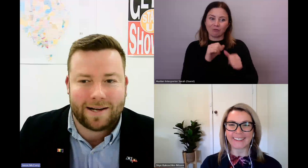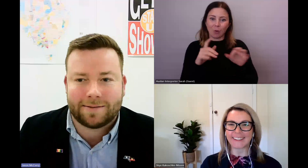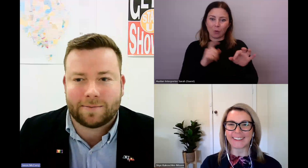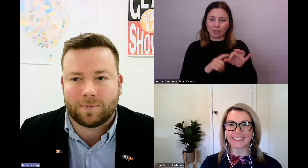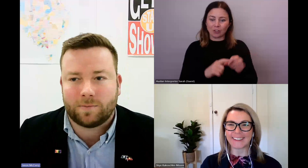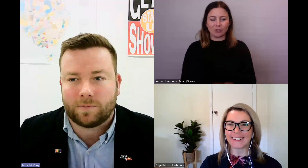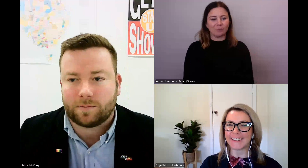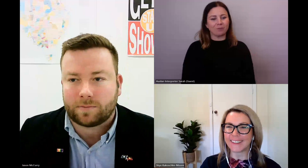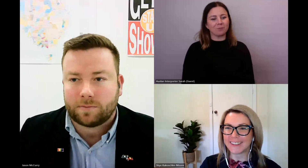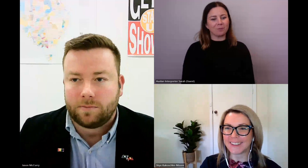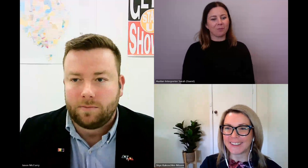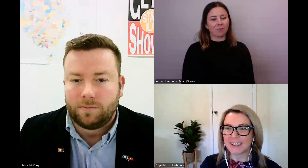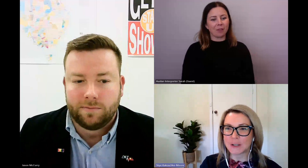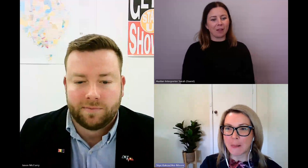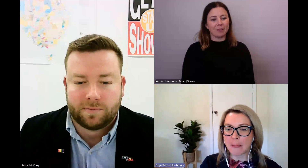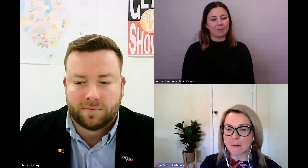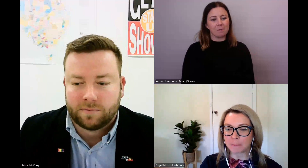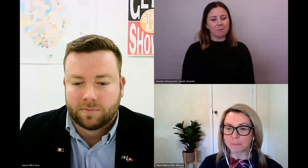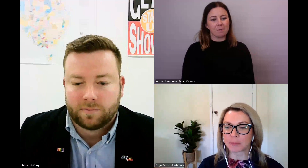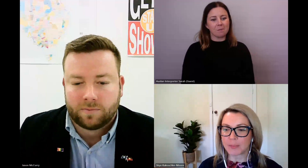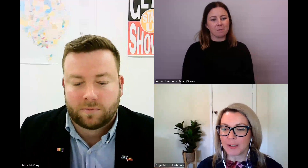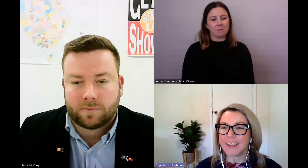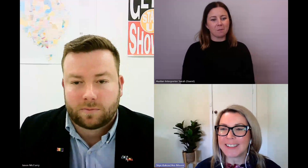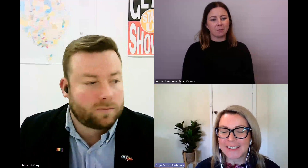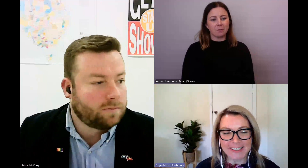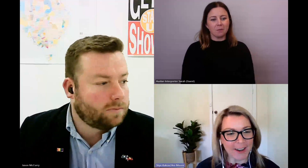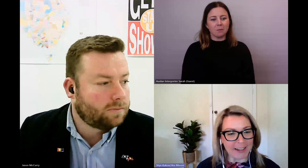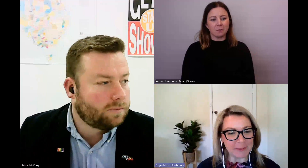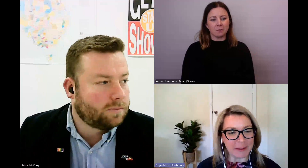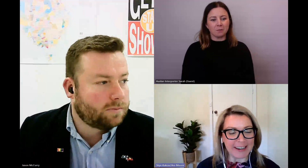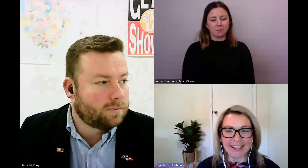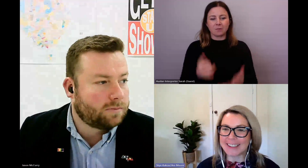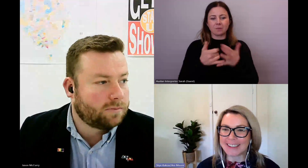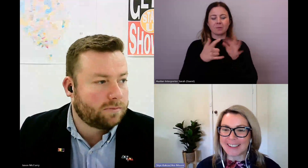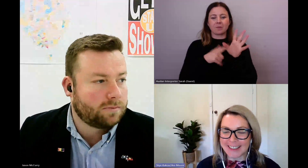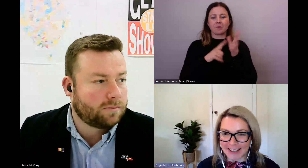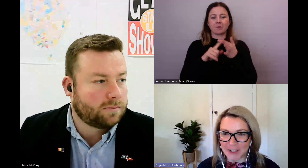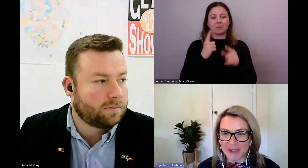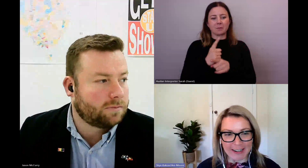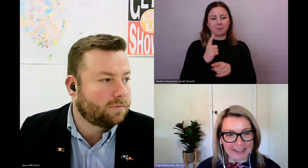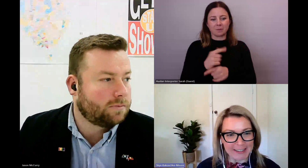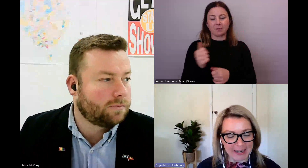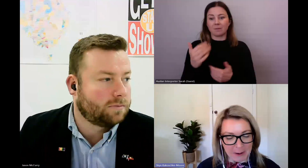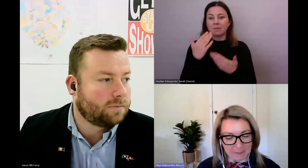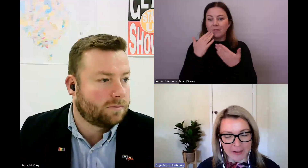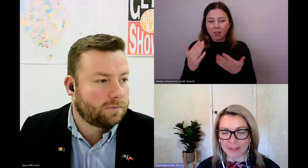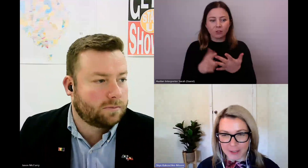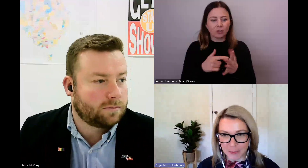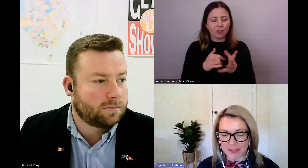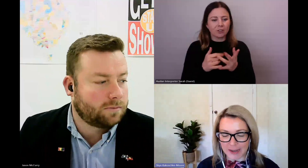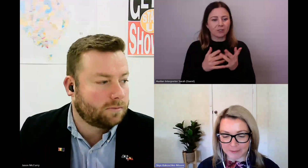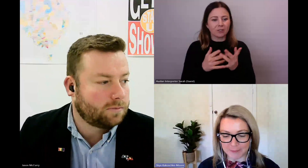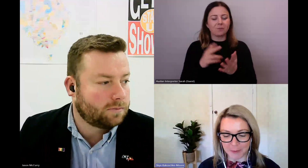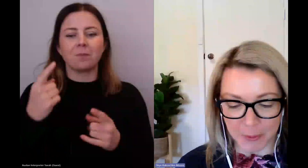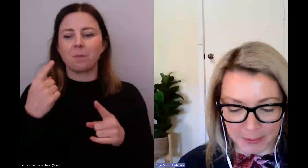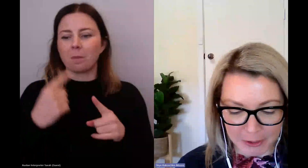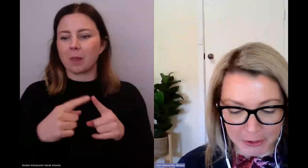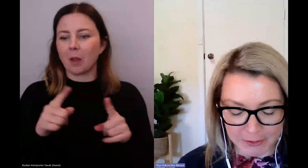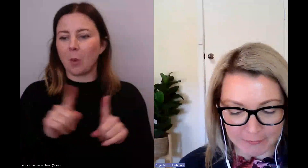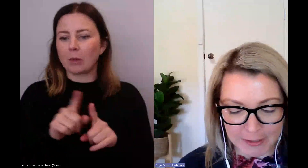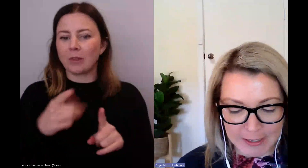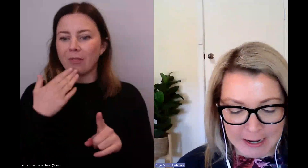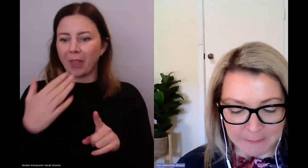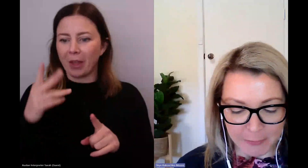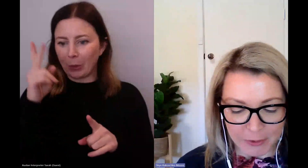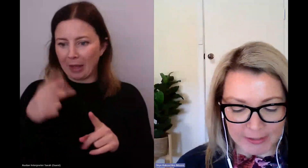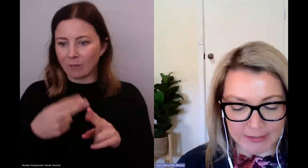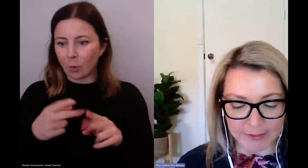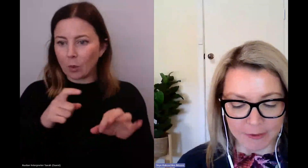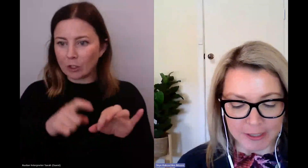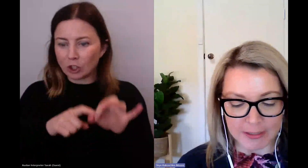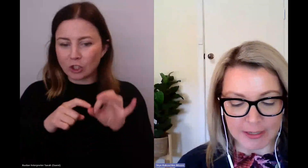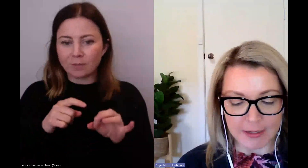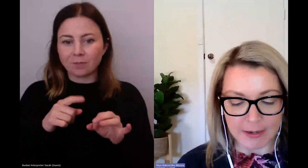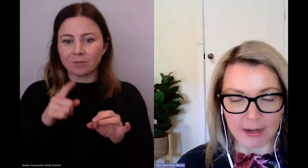Sky speaking. Thank you Jase. Thank you again for the question. Jase has really